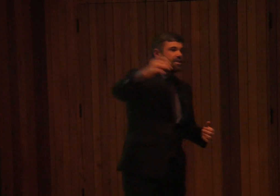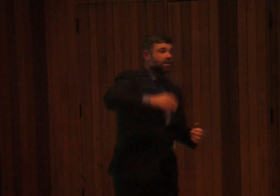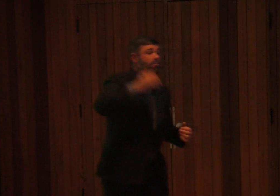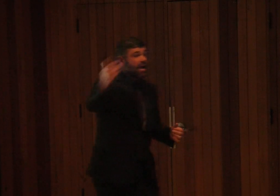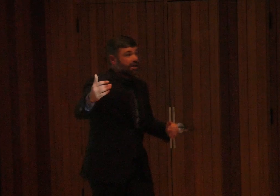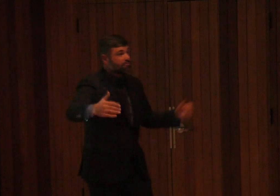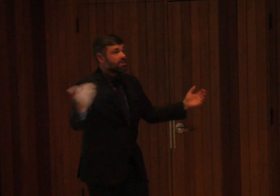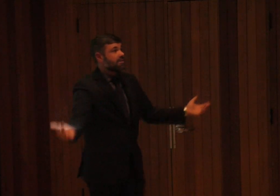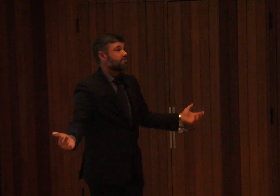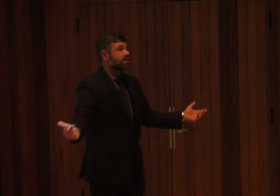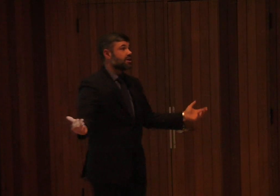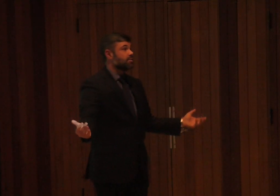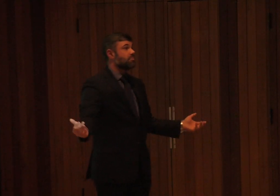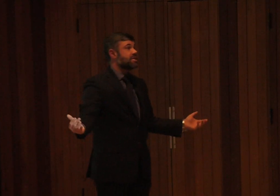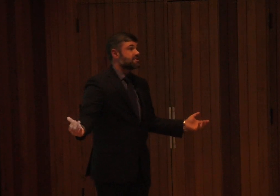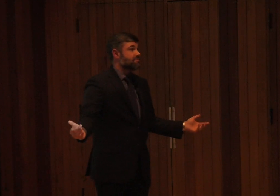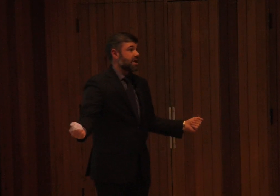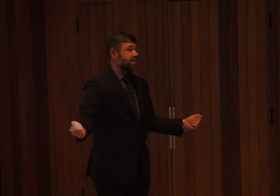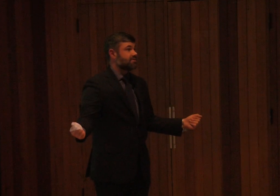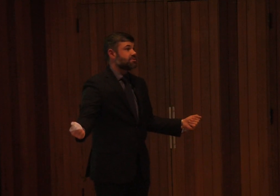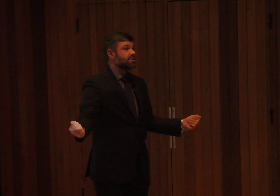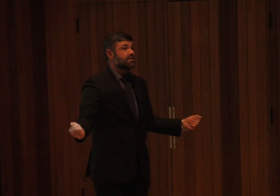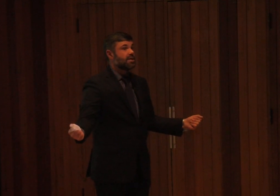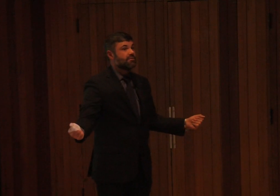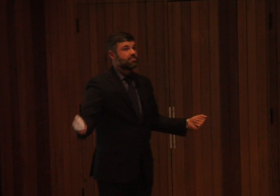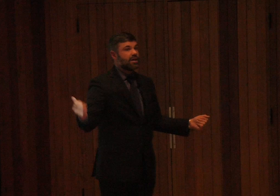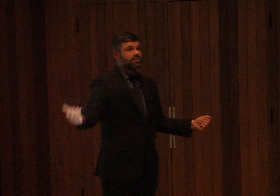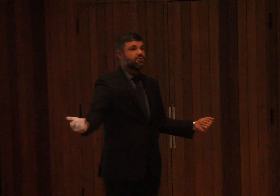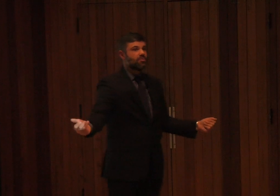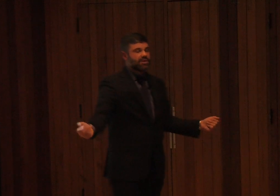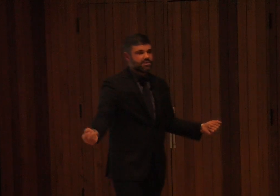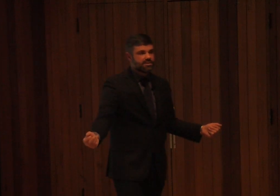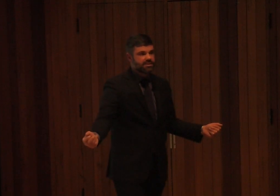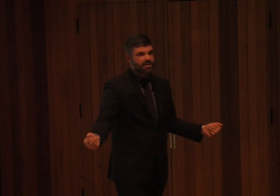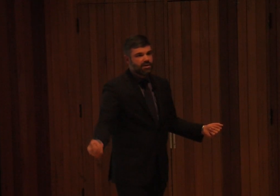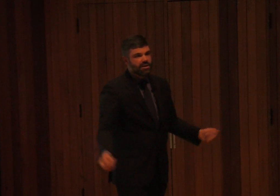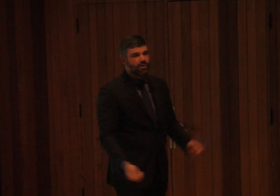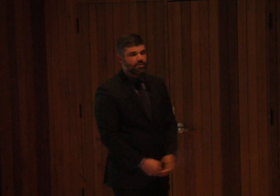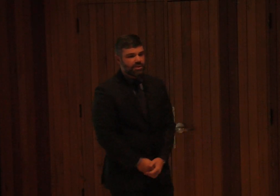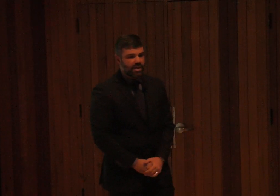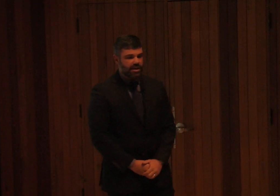and then come back and realize only a couple minutes have passed since she left back to her present in Oakland.